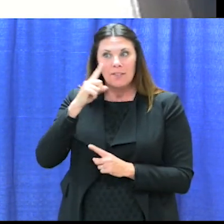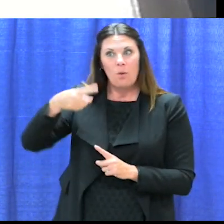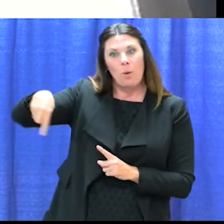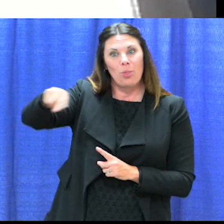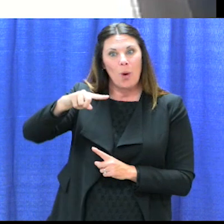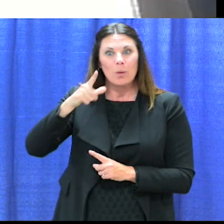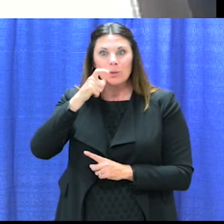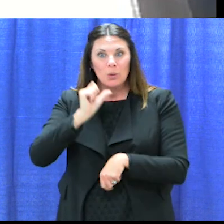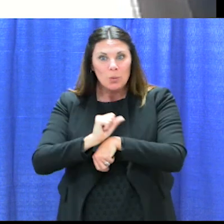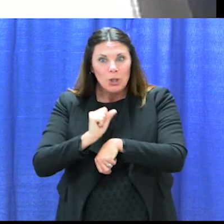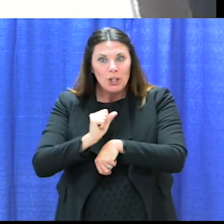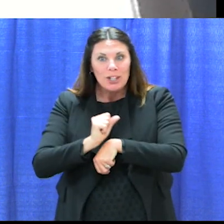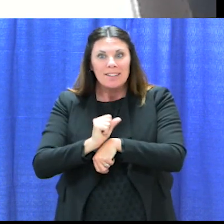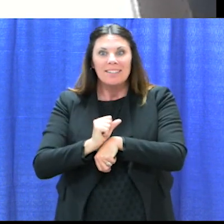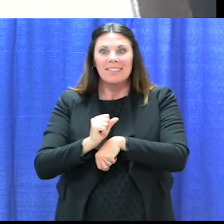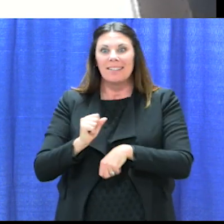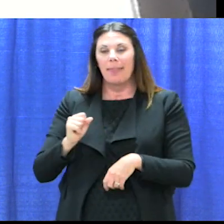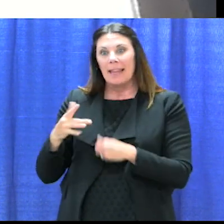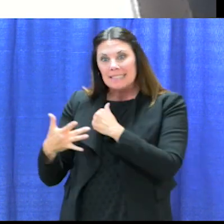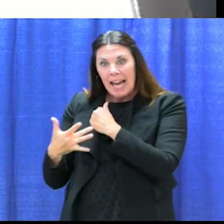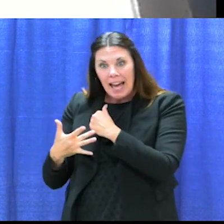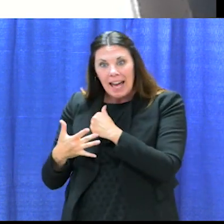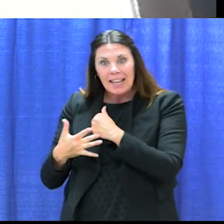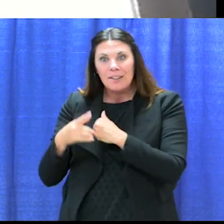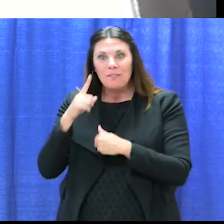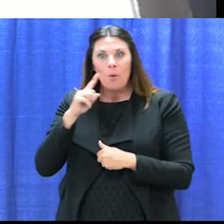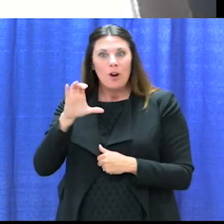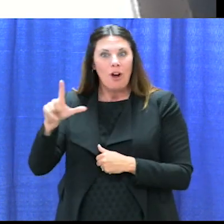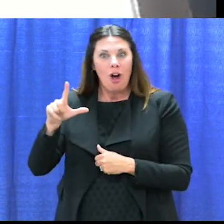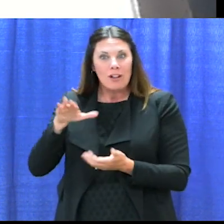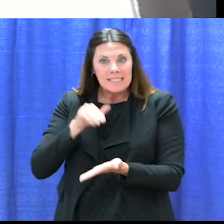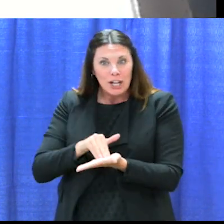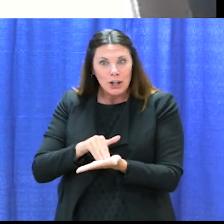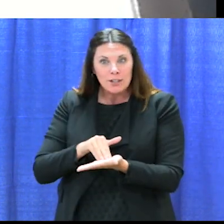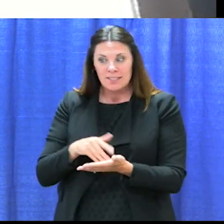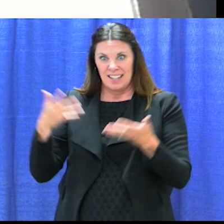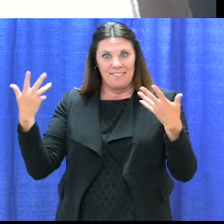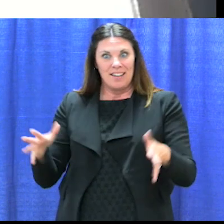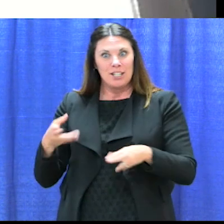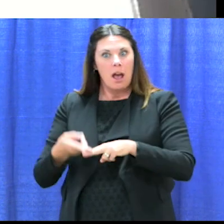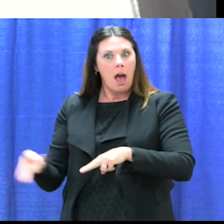So our technicians and our call center employees received an hourly wage increase and then